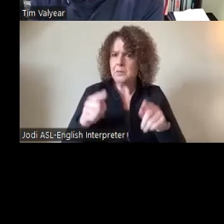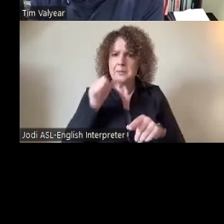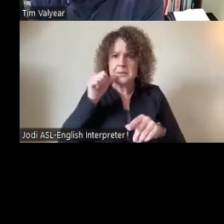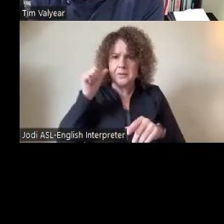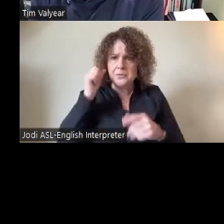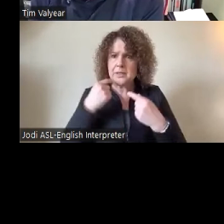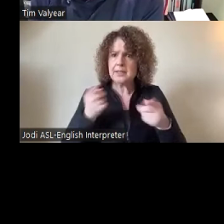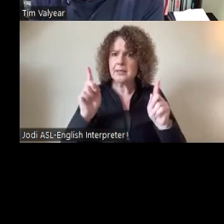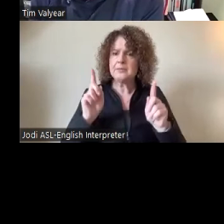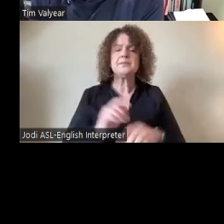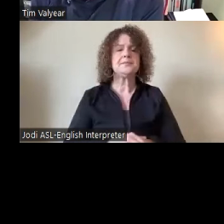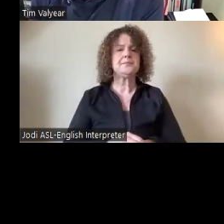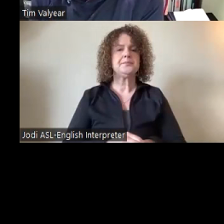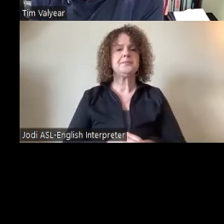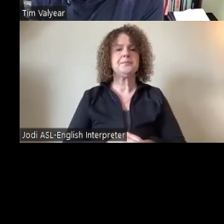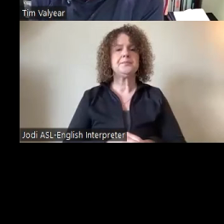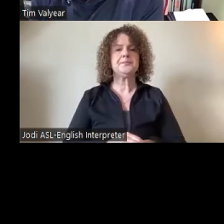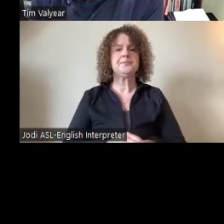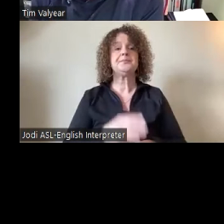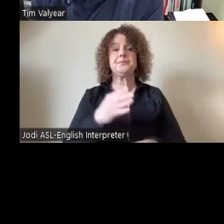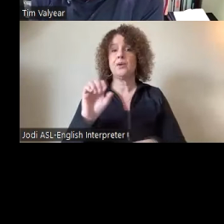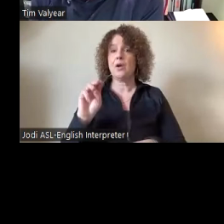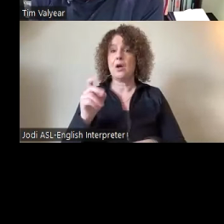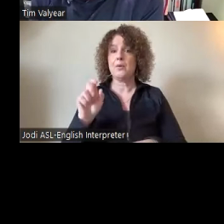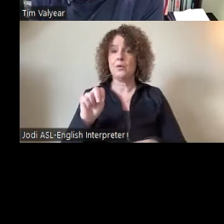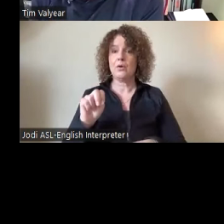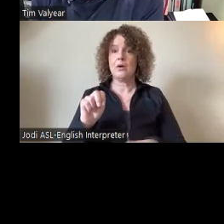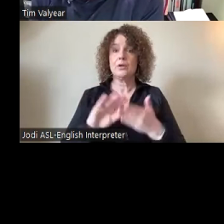masks fit you appropriately Don't be afraid to continue to